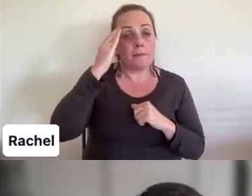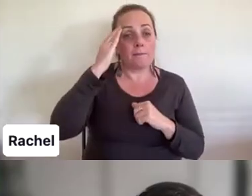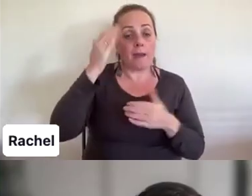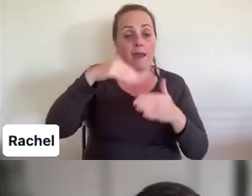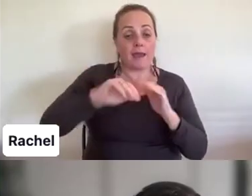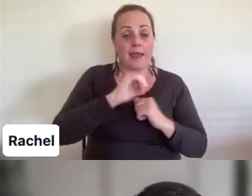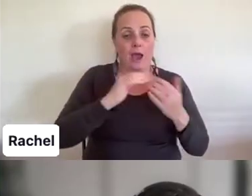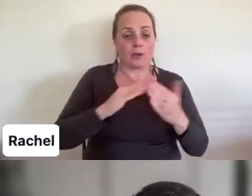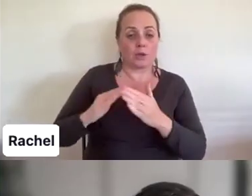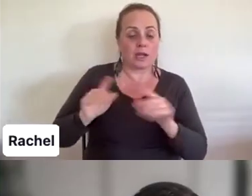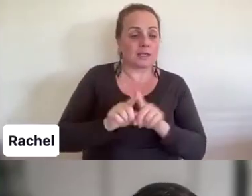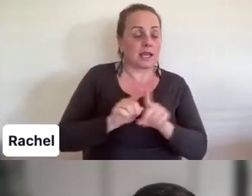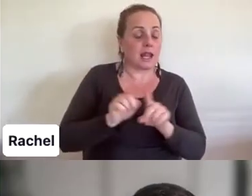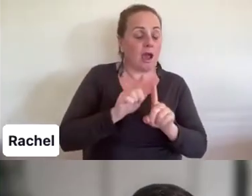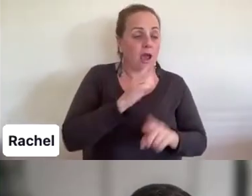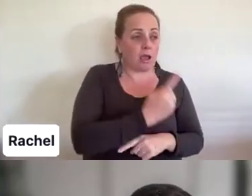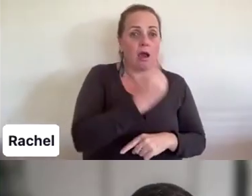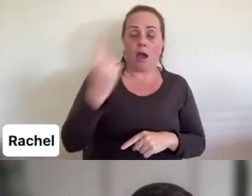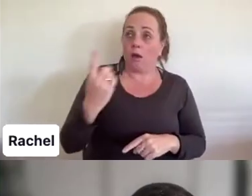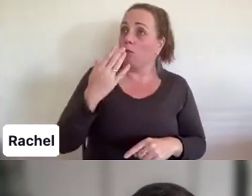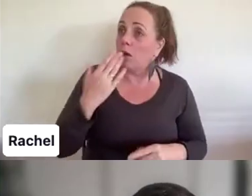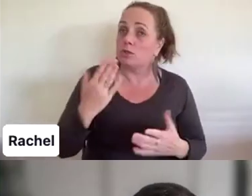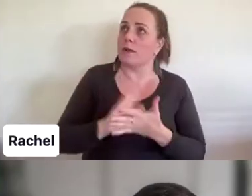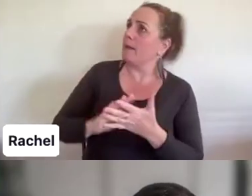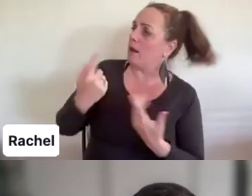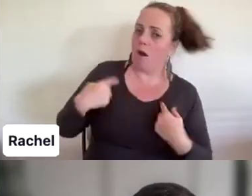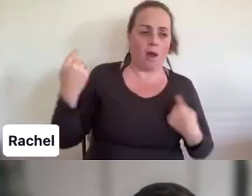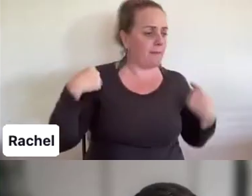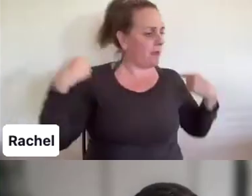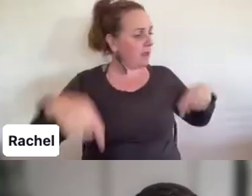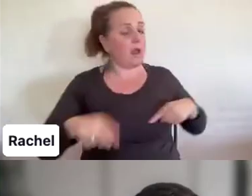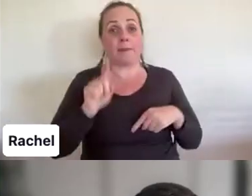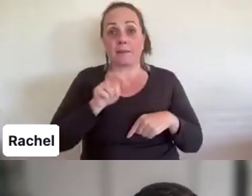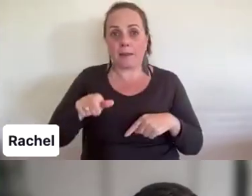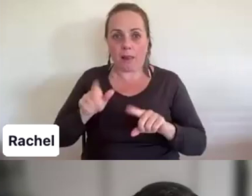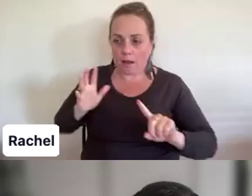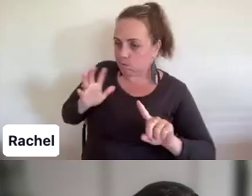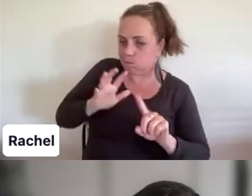by accident and they have people around them that support them, and I think that's really